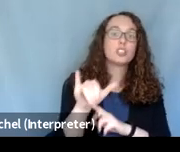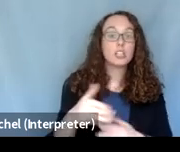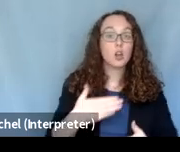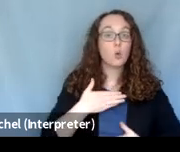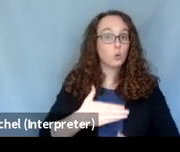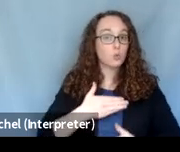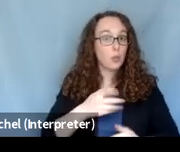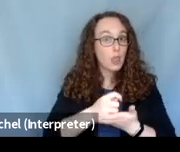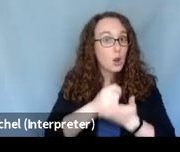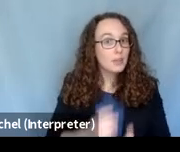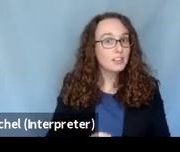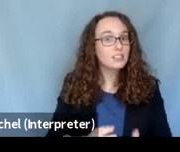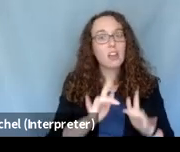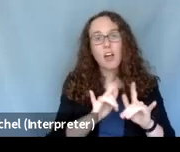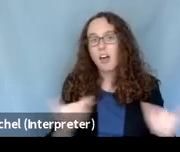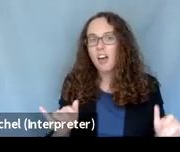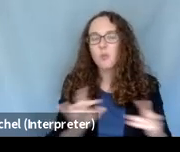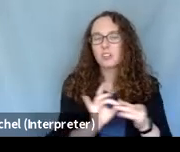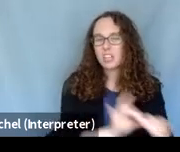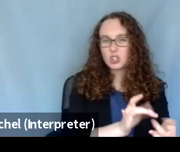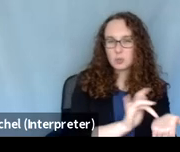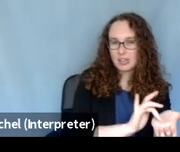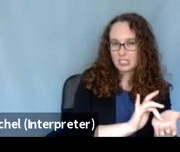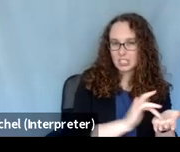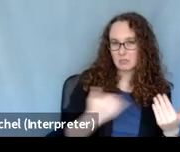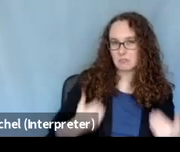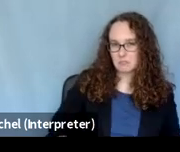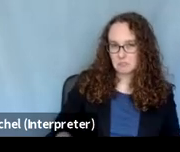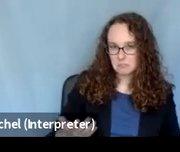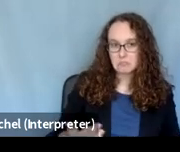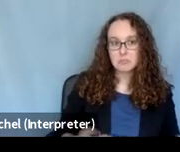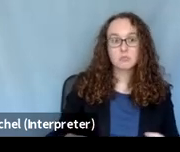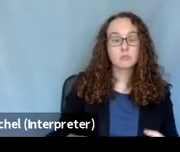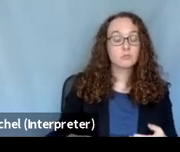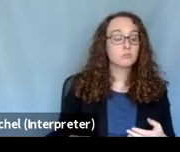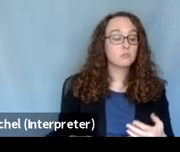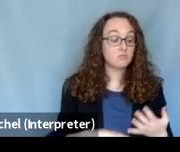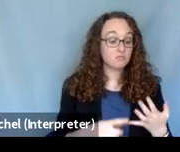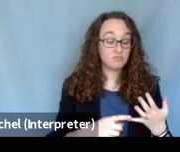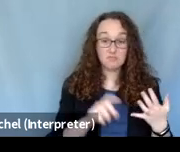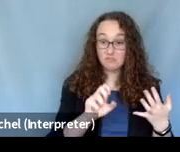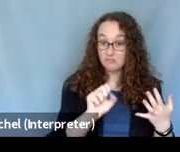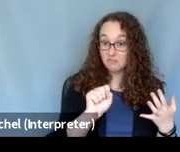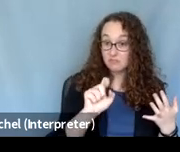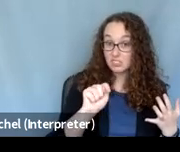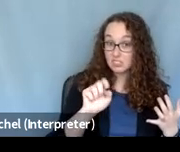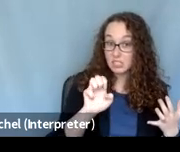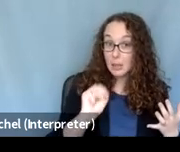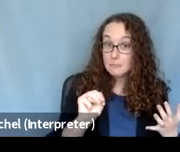and anything to do with medical. STEM, it's very interesting the careers in that